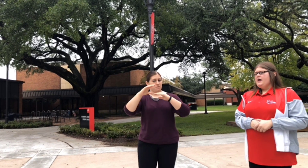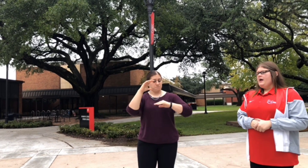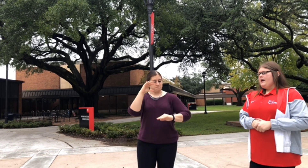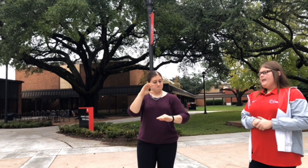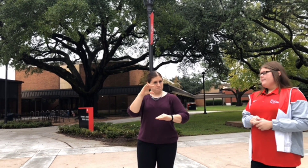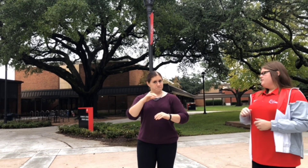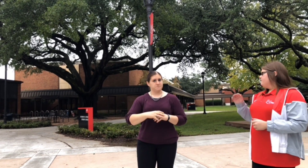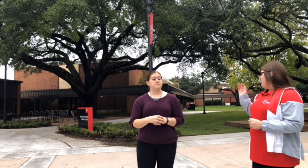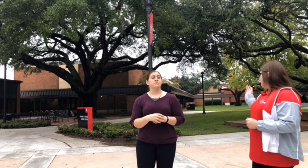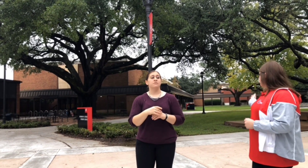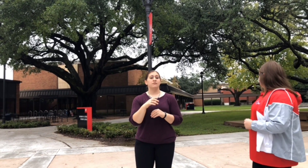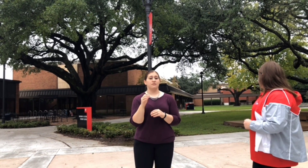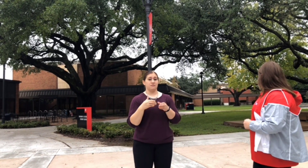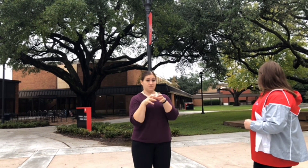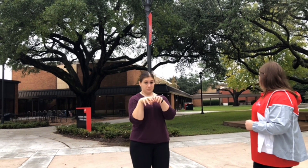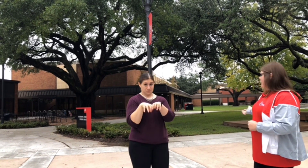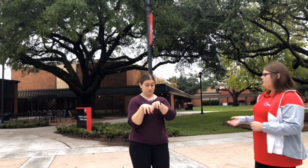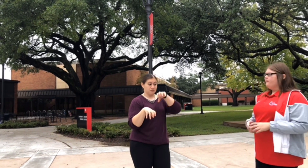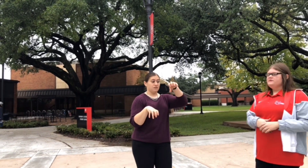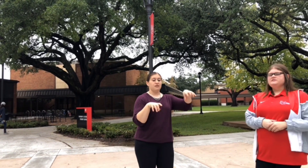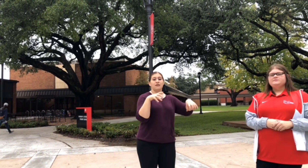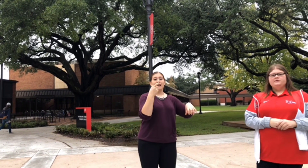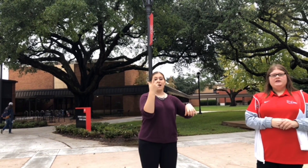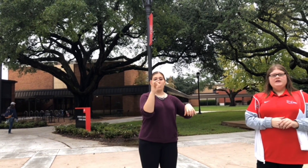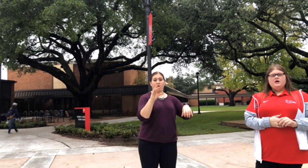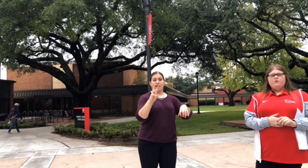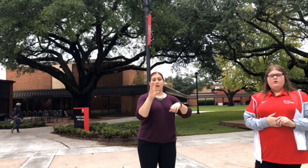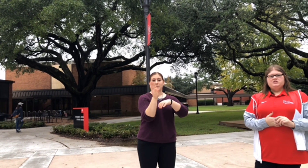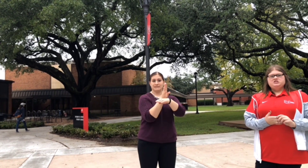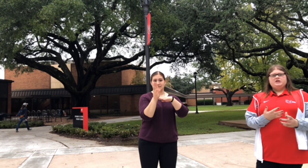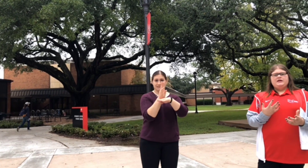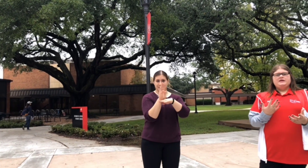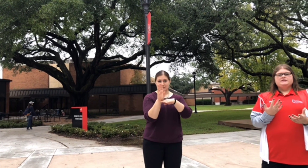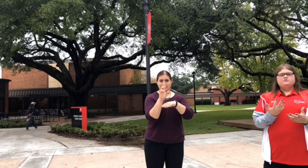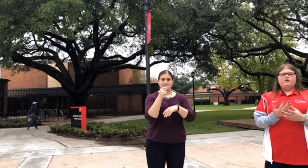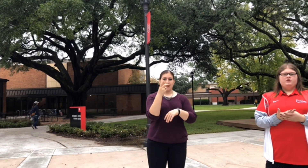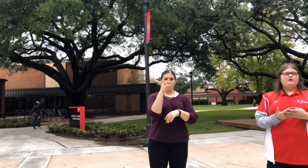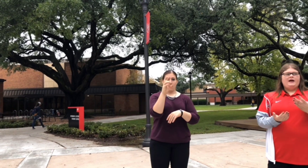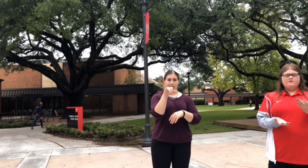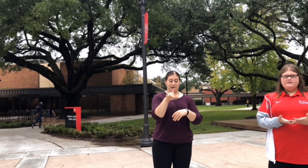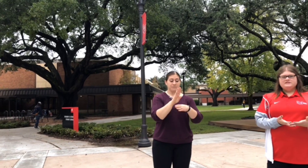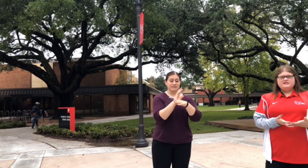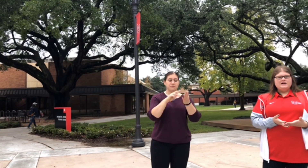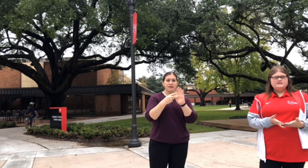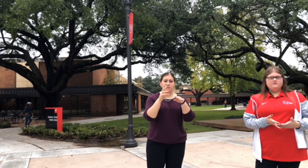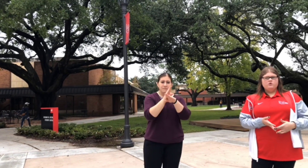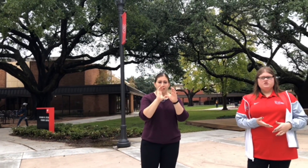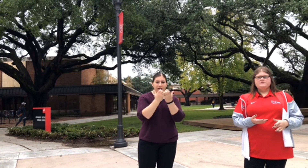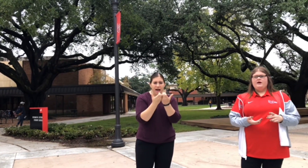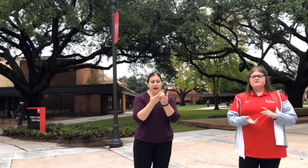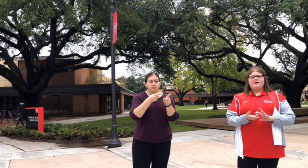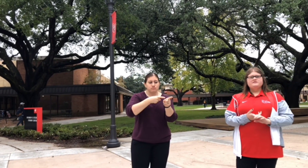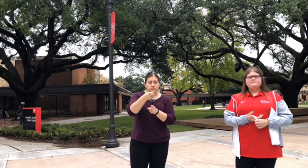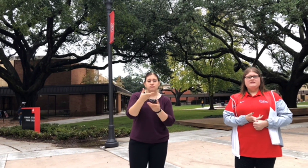Then, right next to that, we have our Galloway Business Building which is where you're going to have your business classes, of course. You may also have some